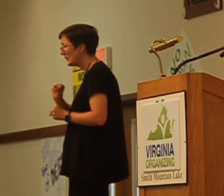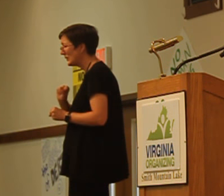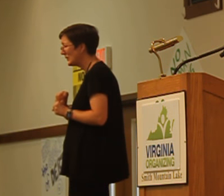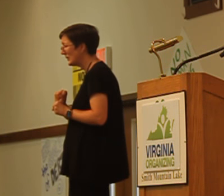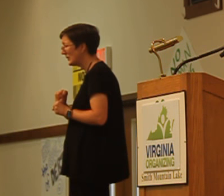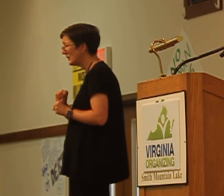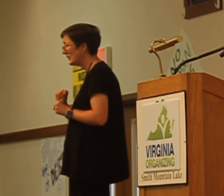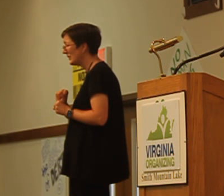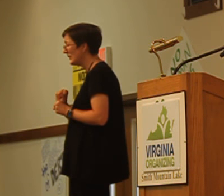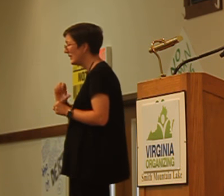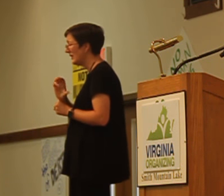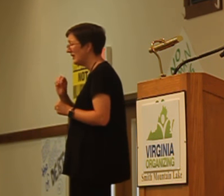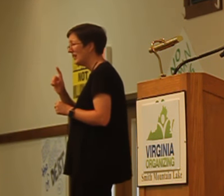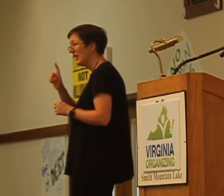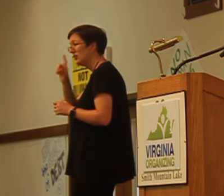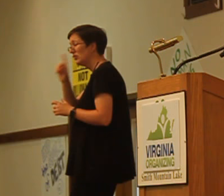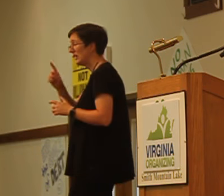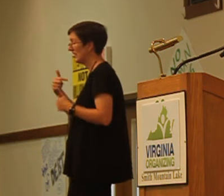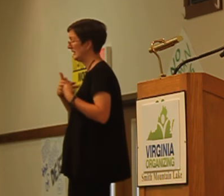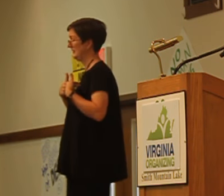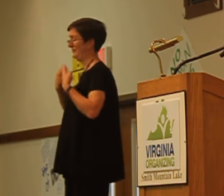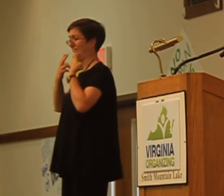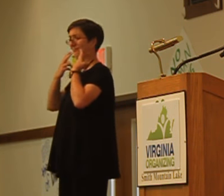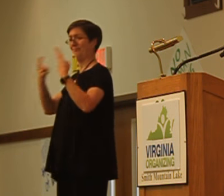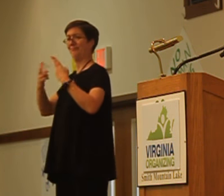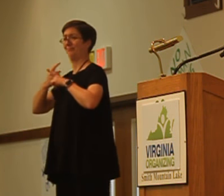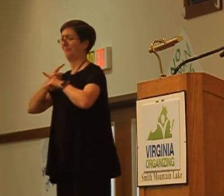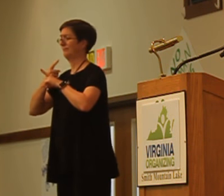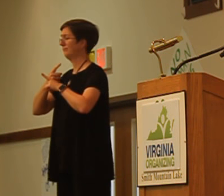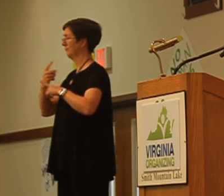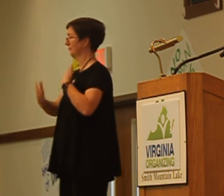and being an upstanding member of the community,